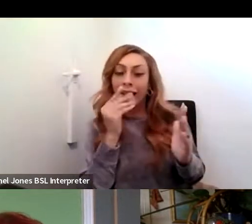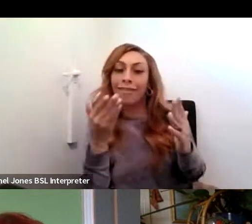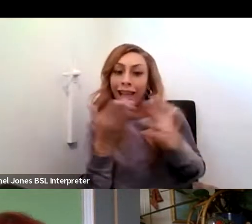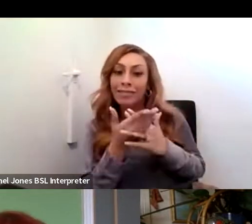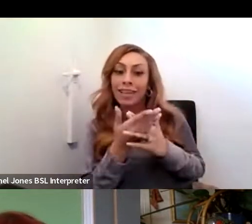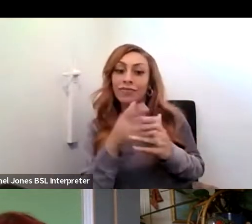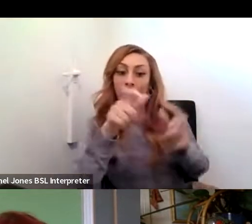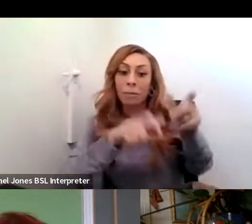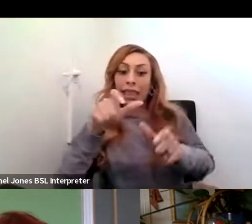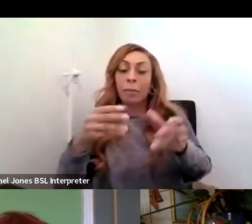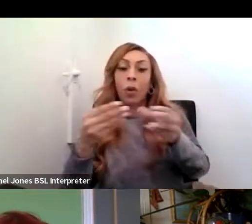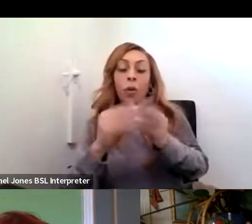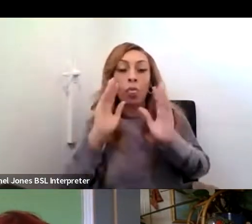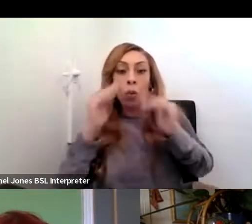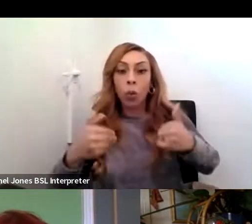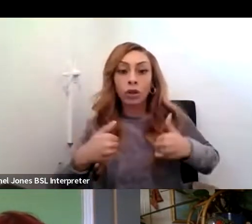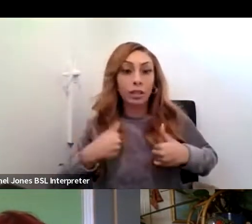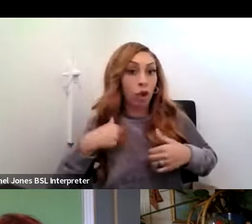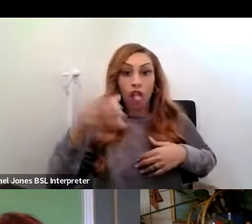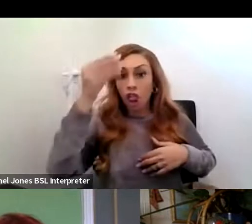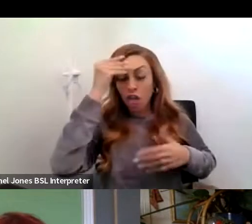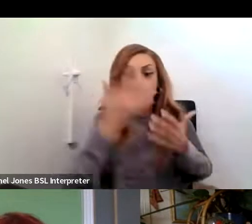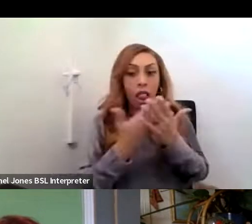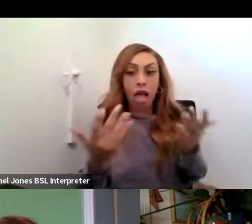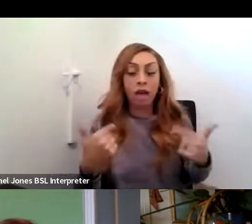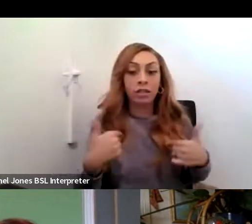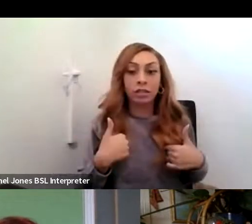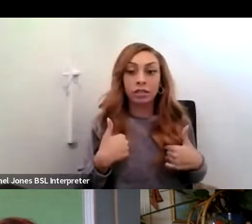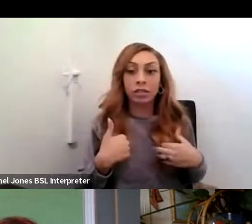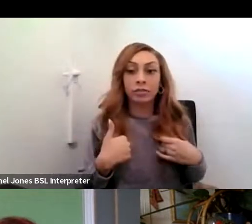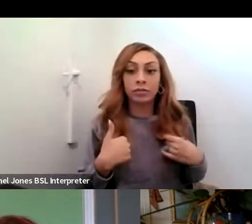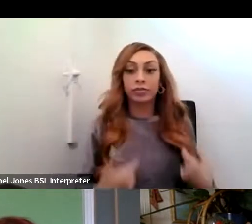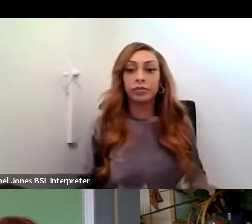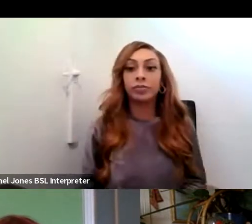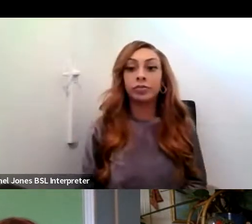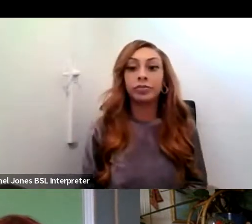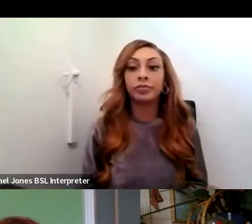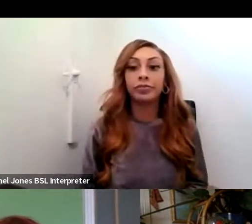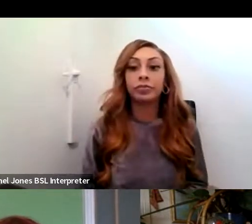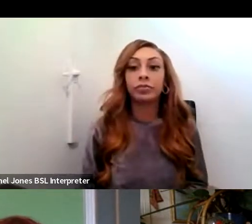I mean, that was a big learning lesson for us, because obviously, we're all in -